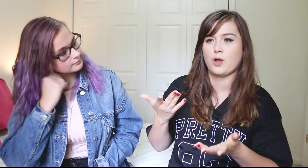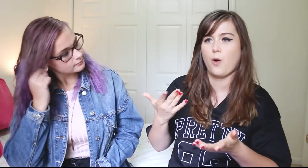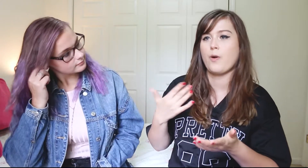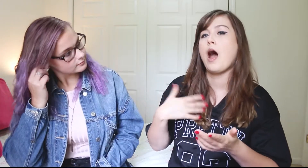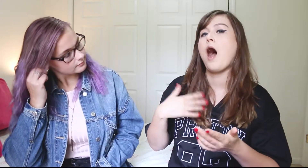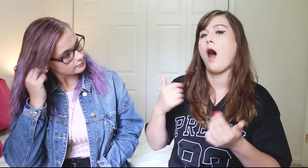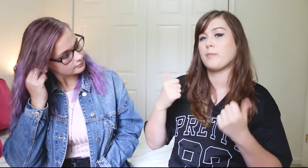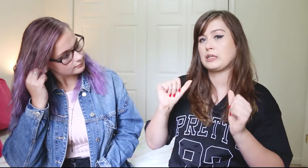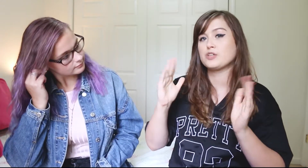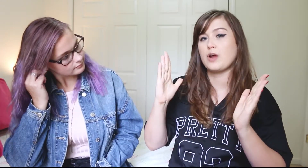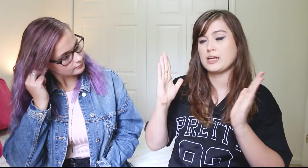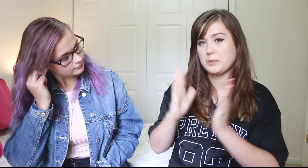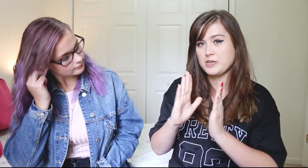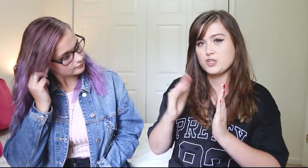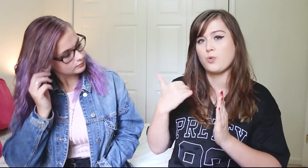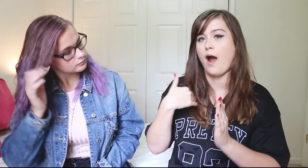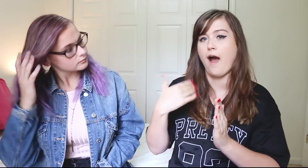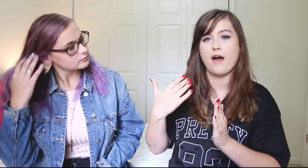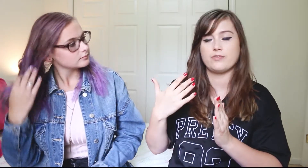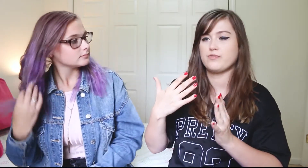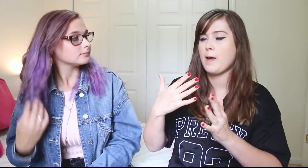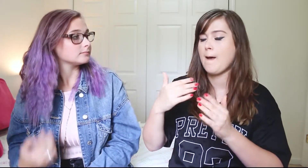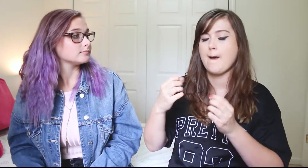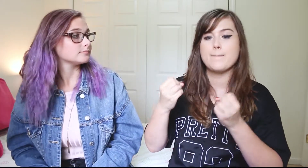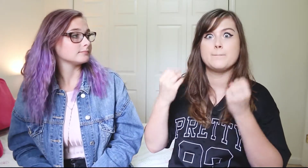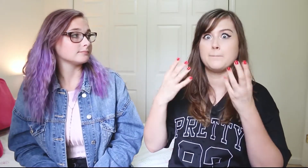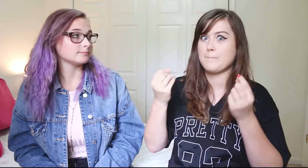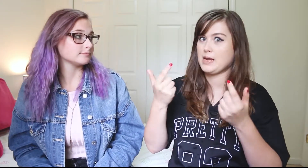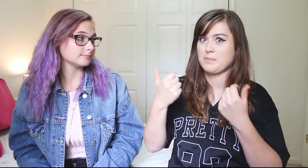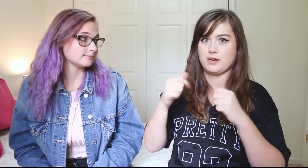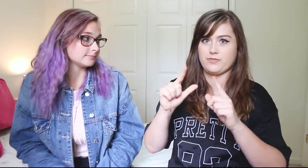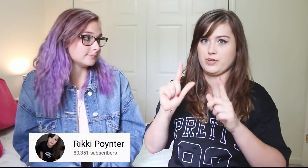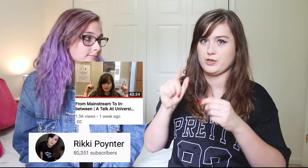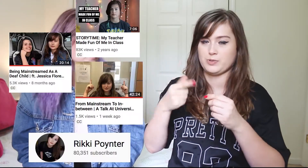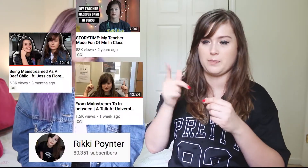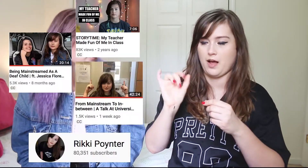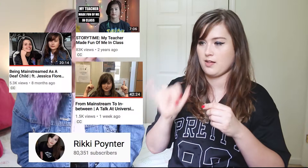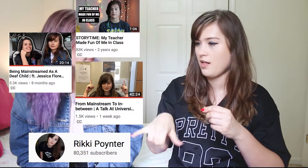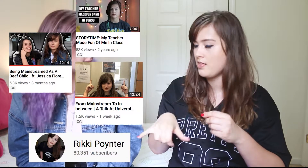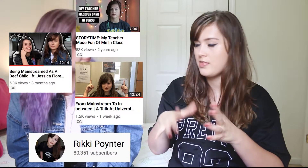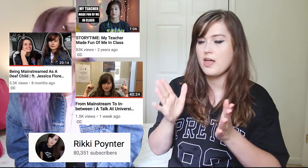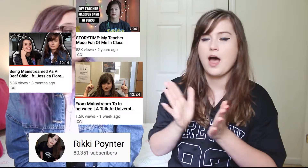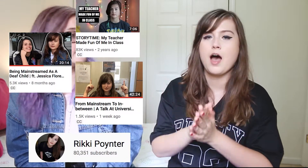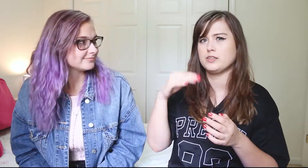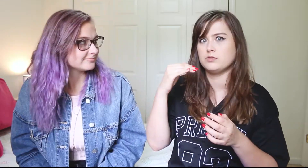Okay I am going to try and keep it short, I have many videos about this.